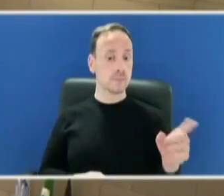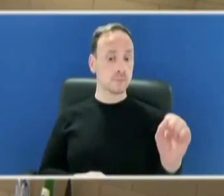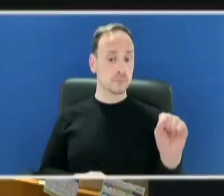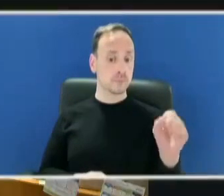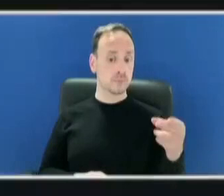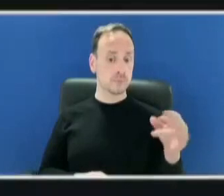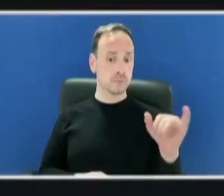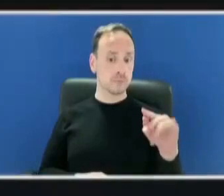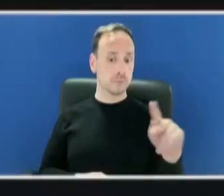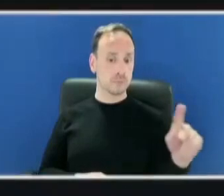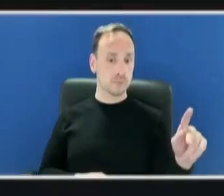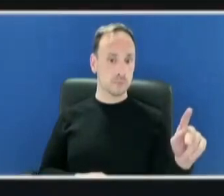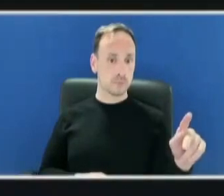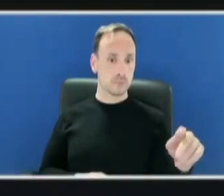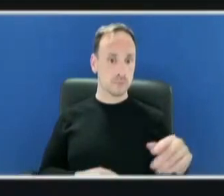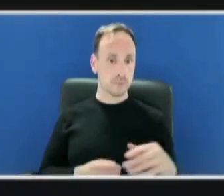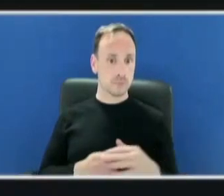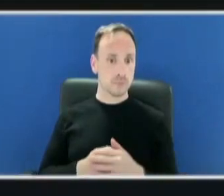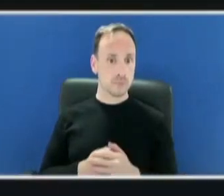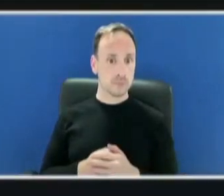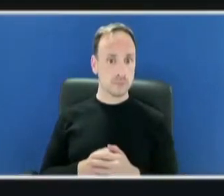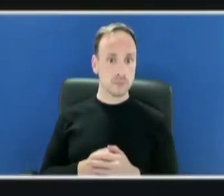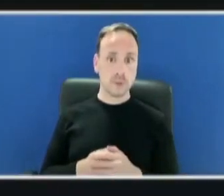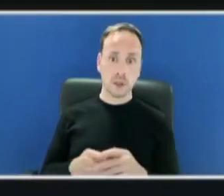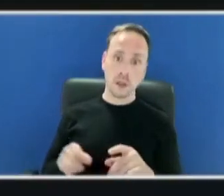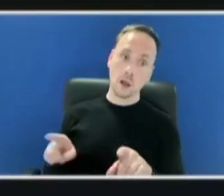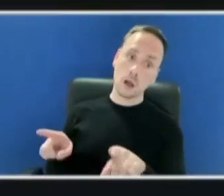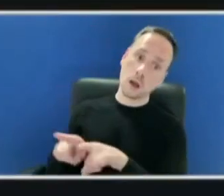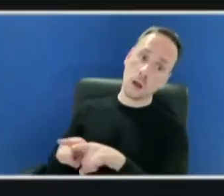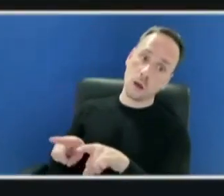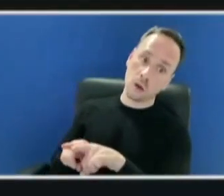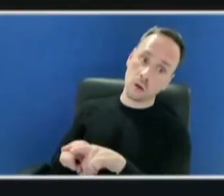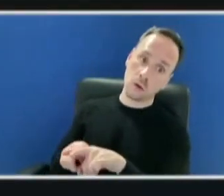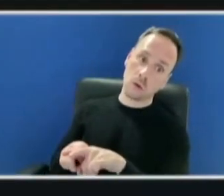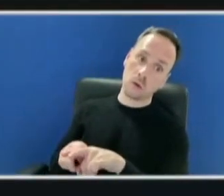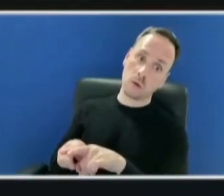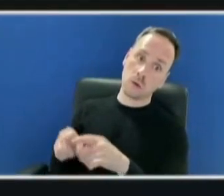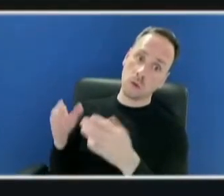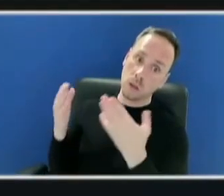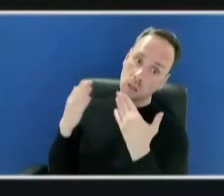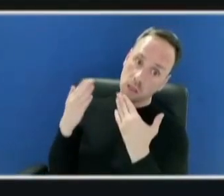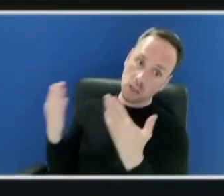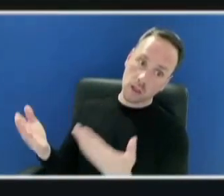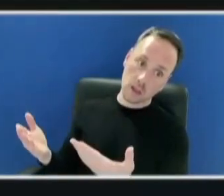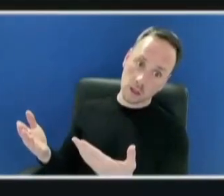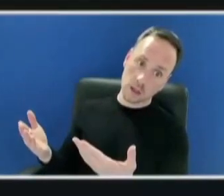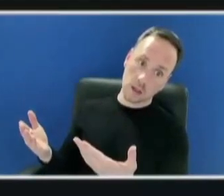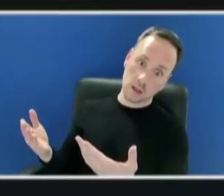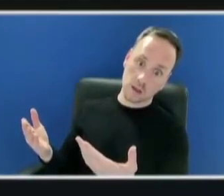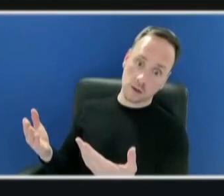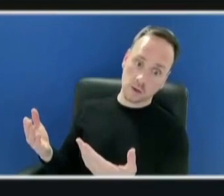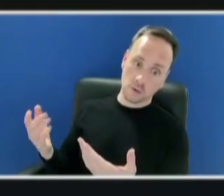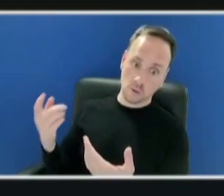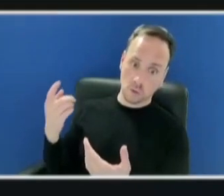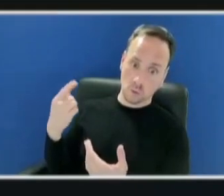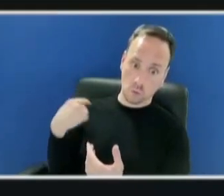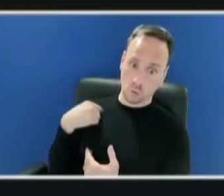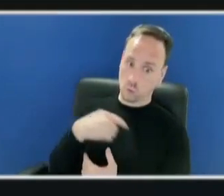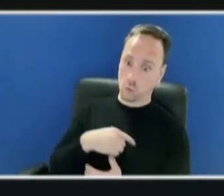Yes, I, I also wanted to say thank you for so many questions being asked, and I wanna thank you for the depth of